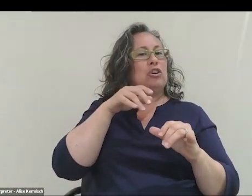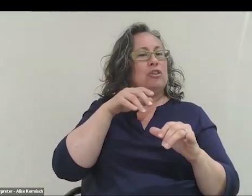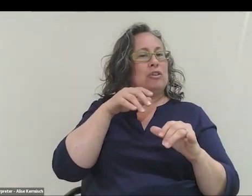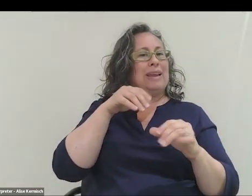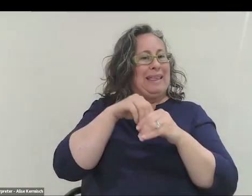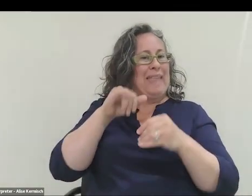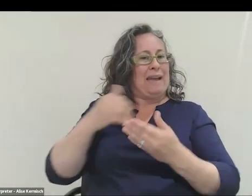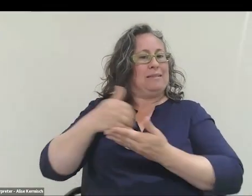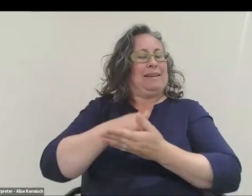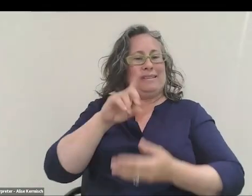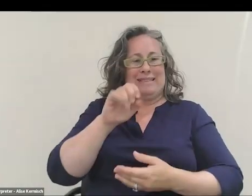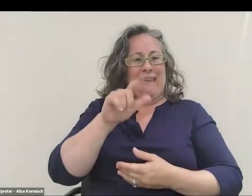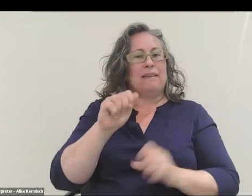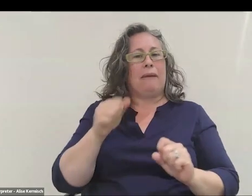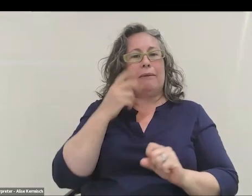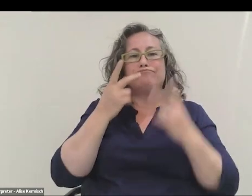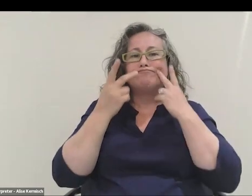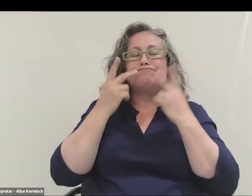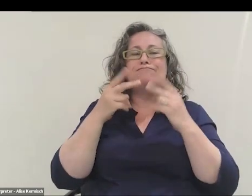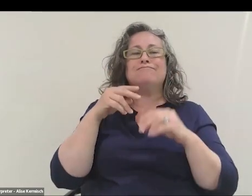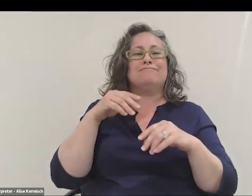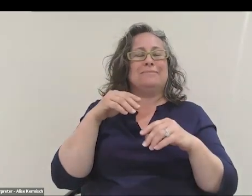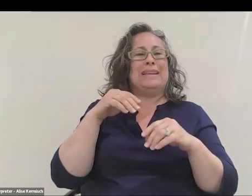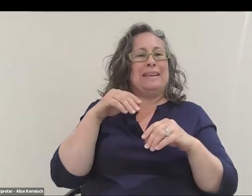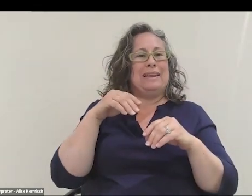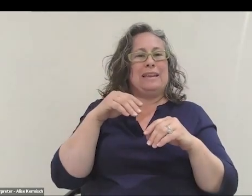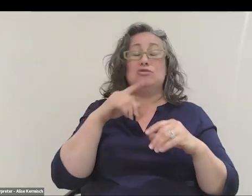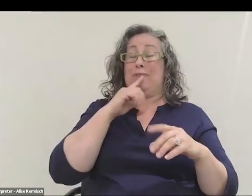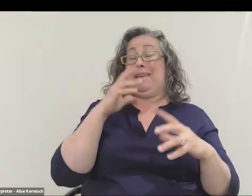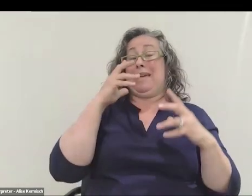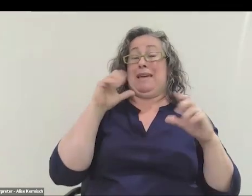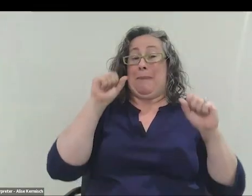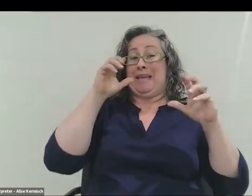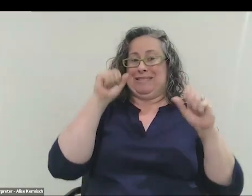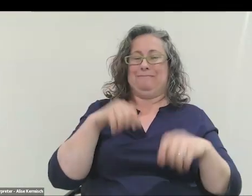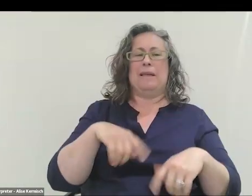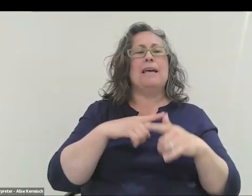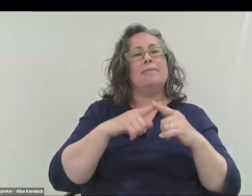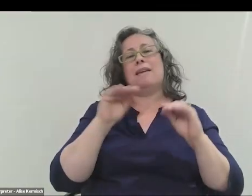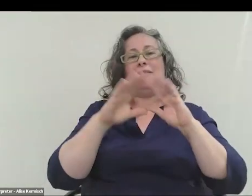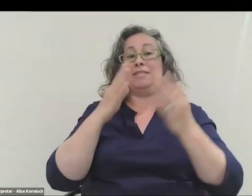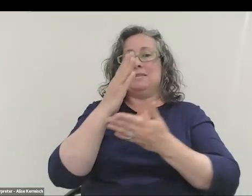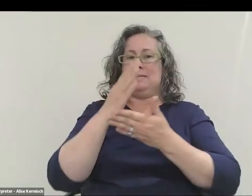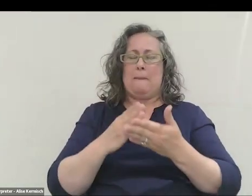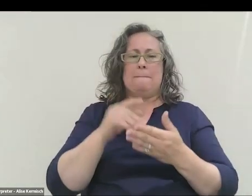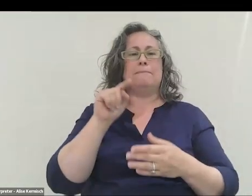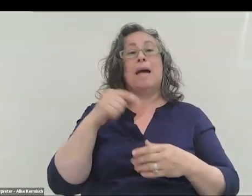you see the dip in the data and hear it in the sound, it's pretty amazing. Then obviously some of these sites, like I was in Arkansas,